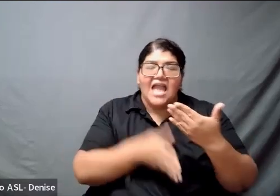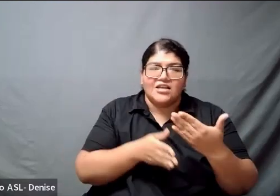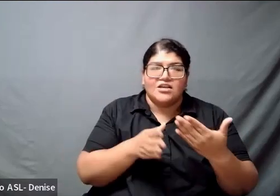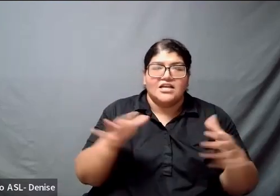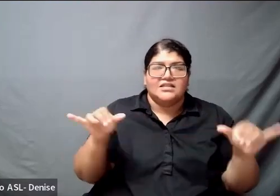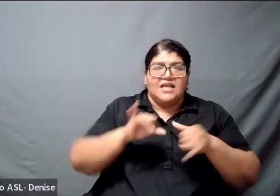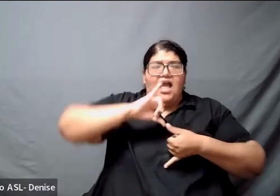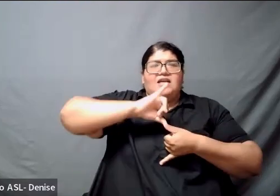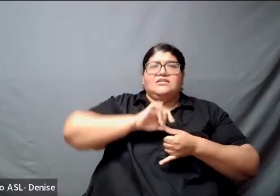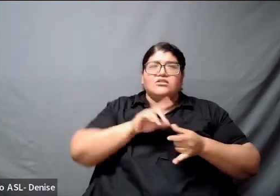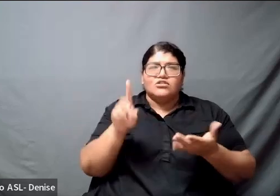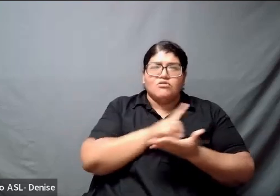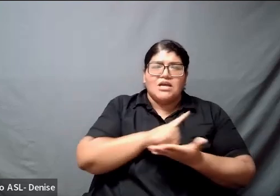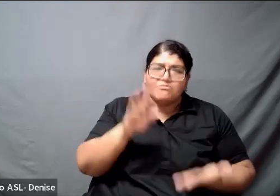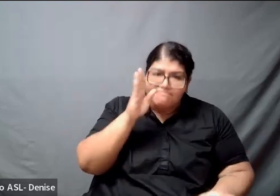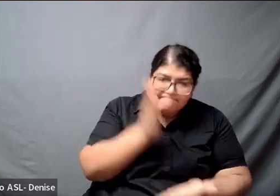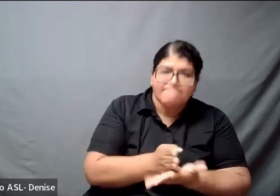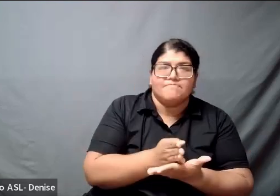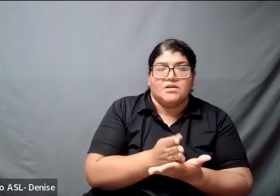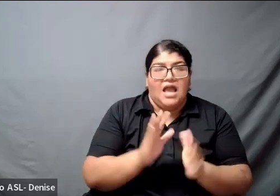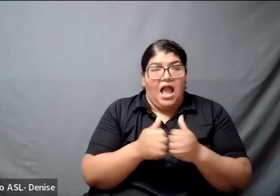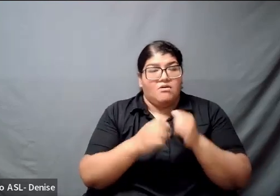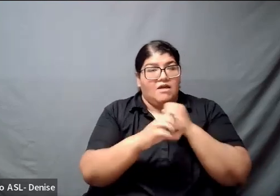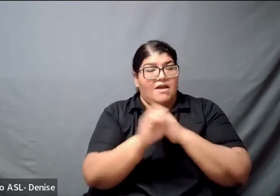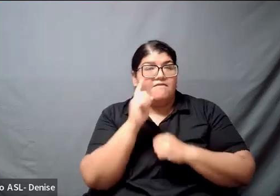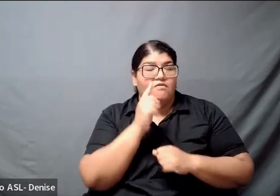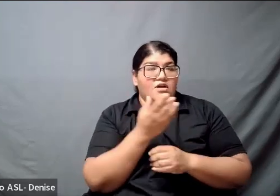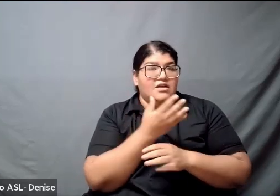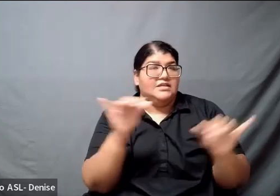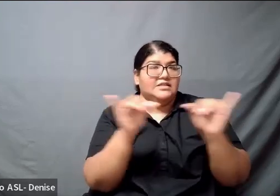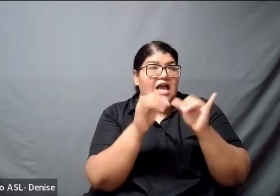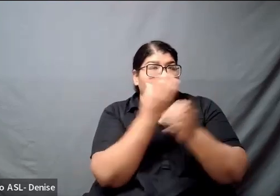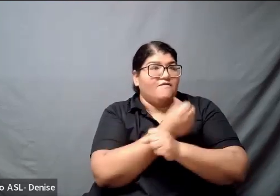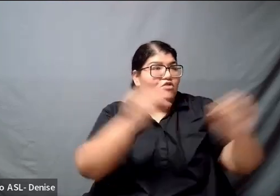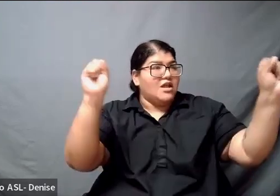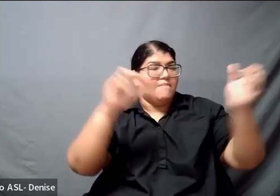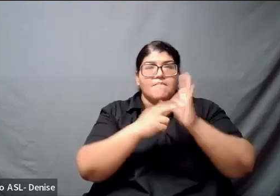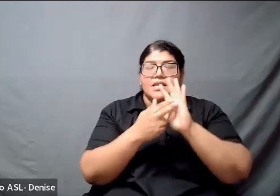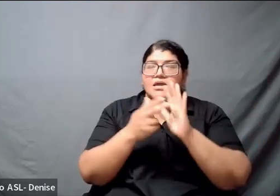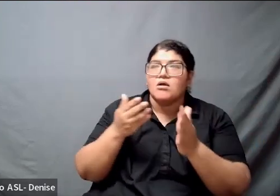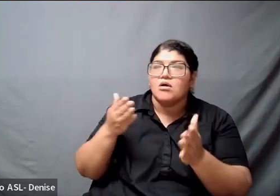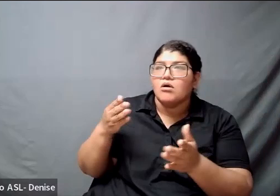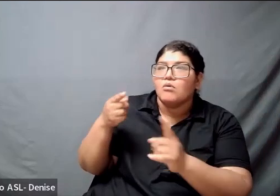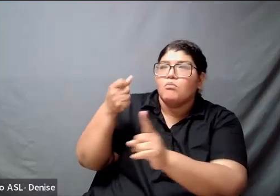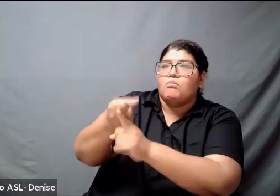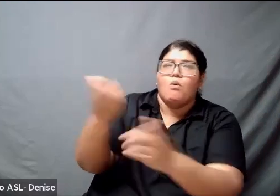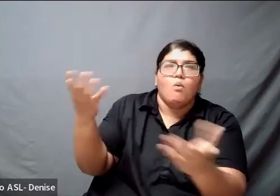advocacy, and support, including our campaign for size freedom, which helps try to change laws to make height and weight protected classes under